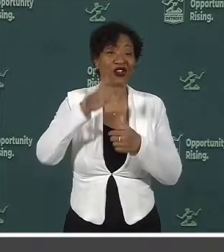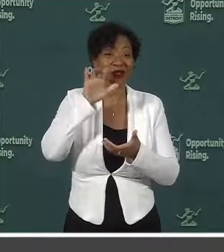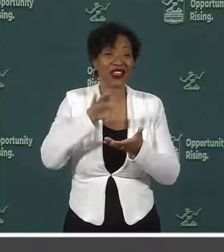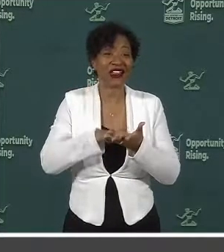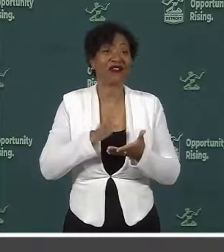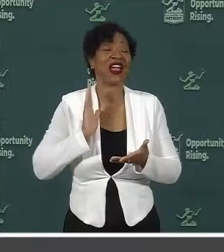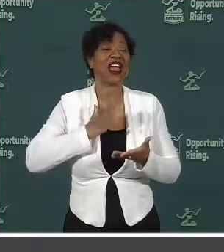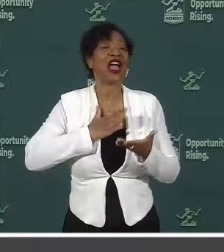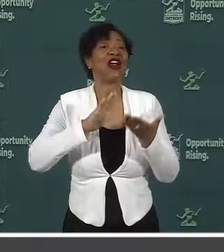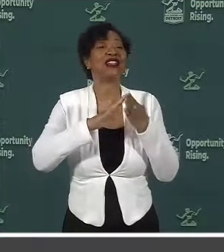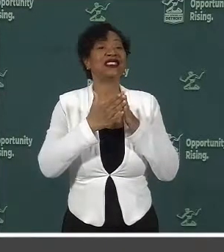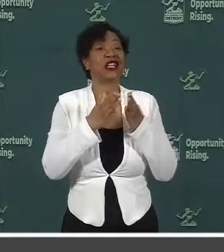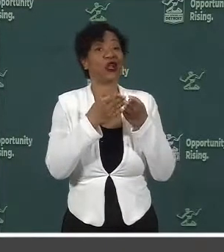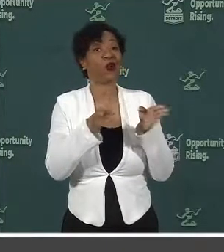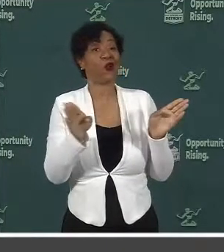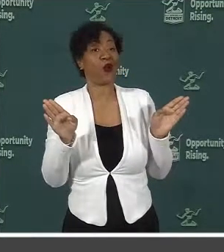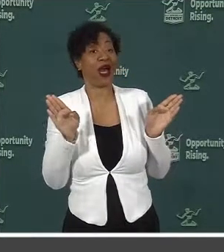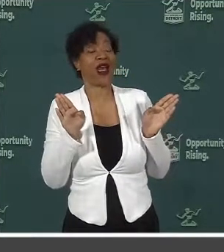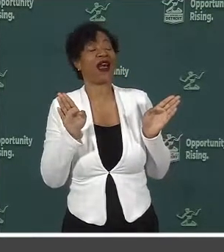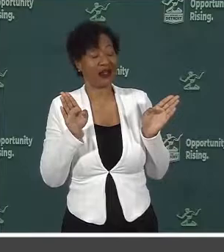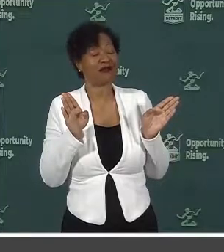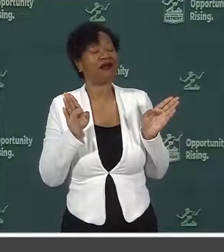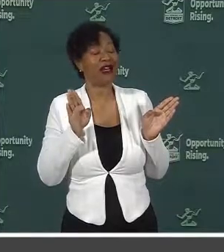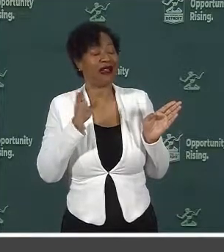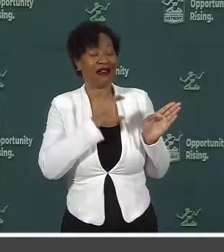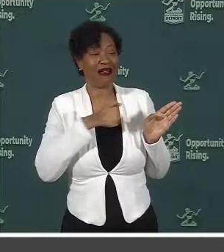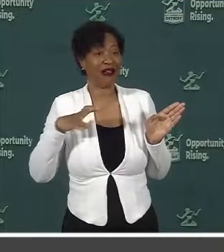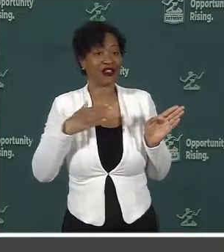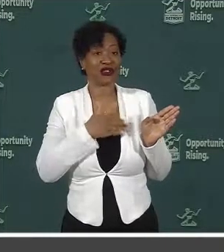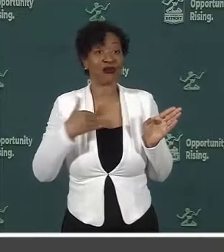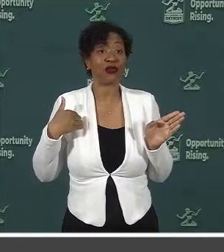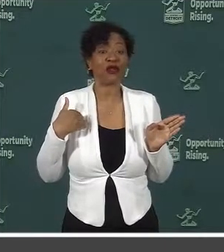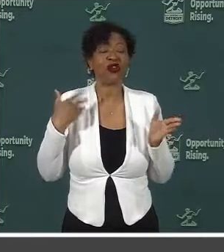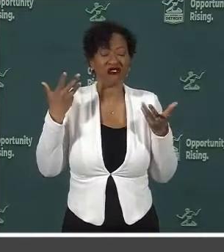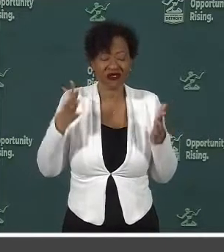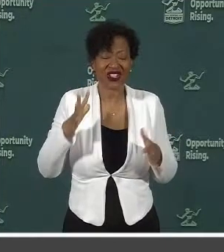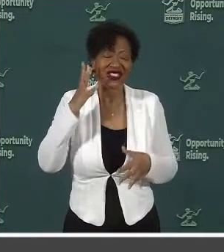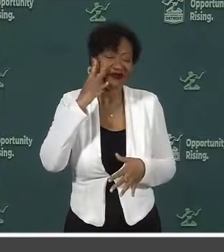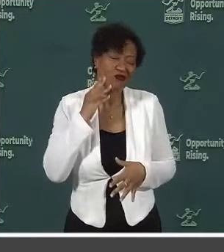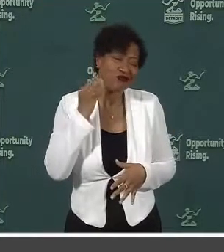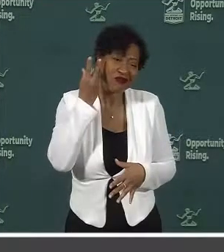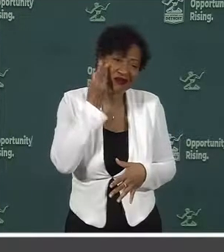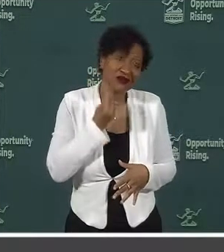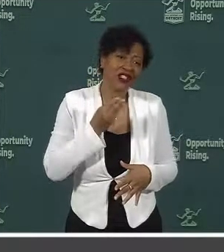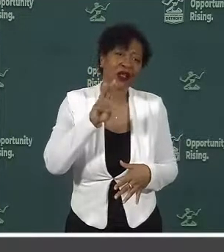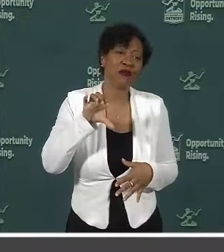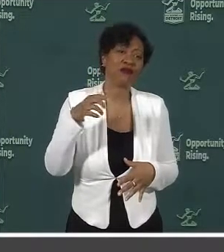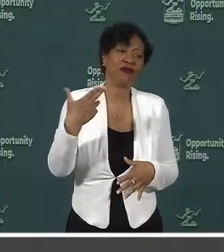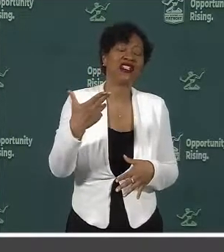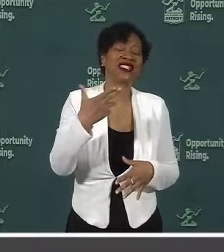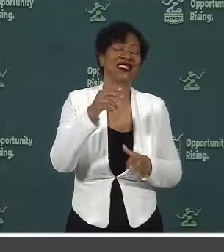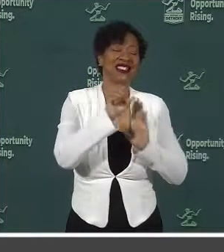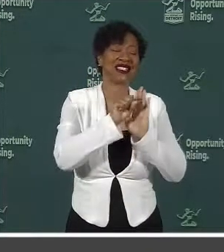WHO HAS EXPERIENCE IN THE MICHIGAN STATE SENATE AND MARY WATERS WHO SERVED IN THE STATE